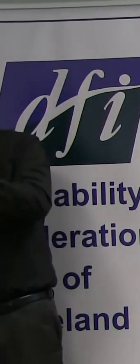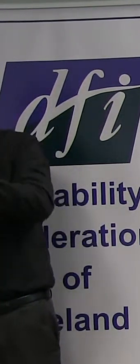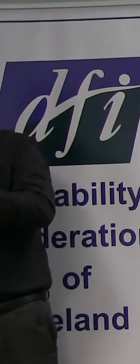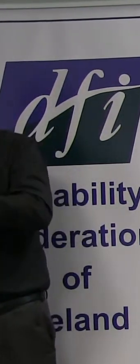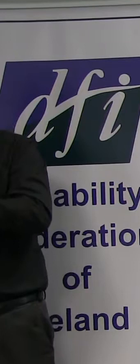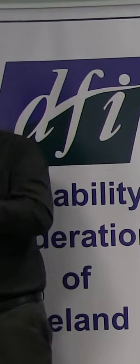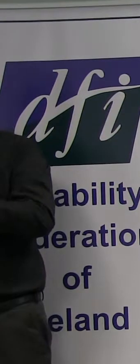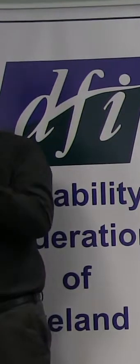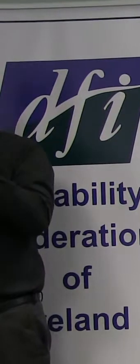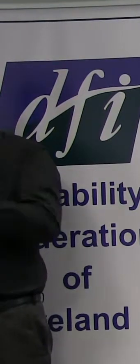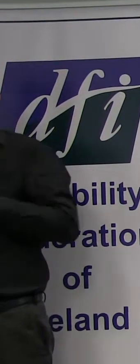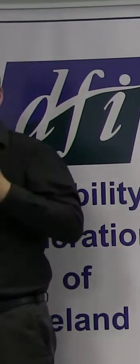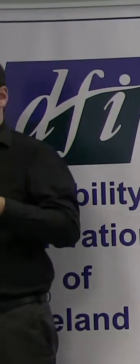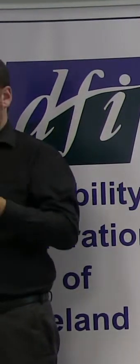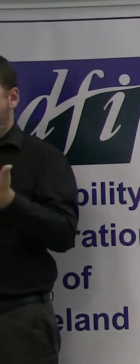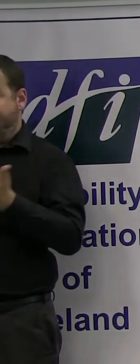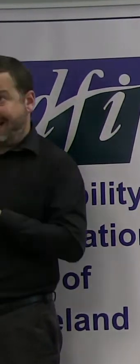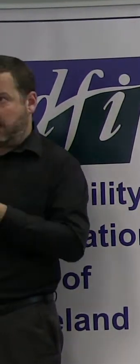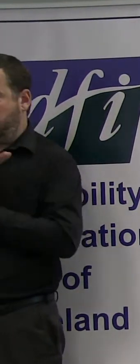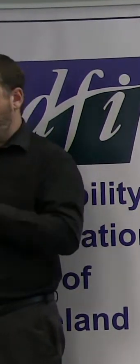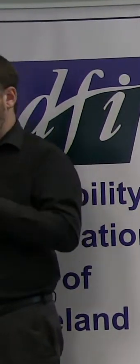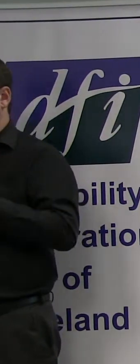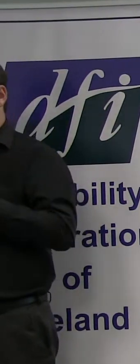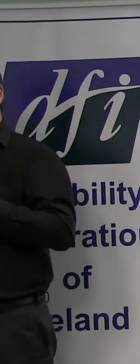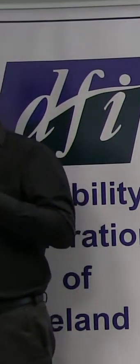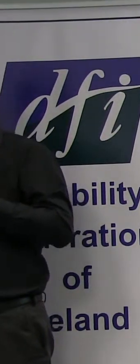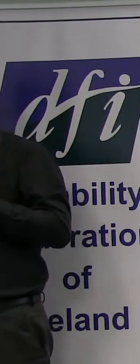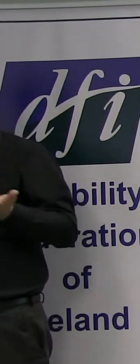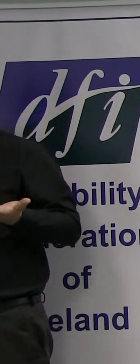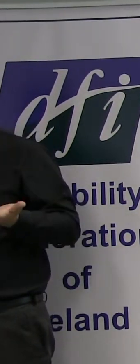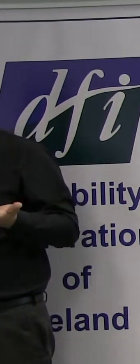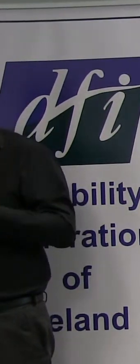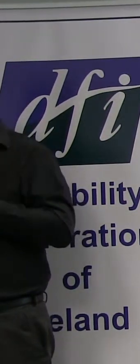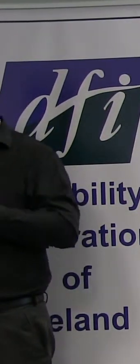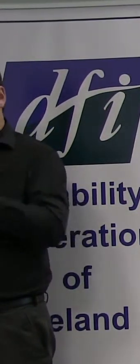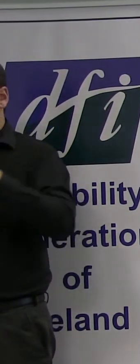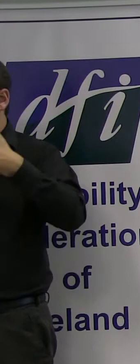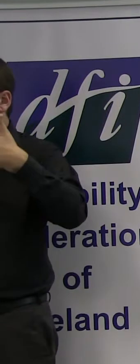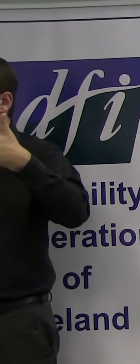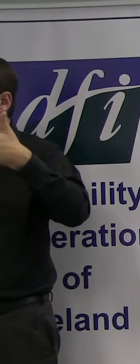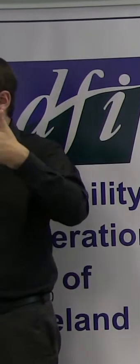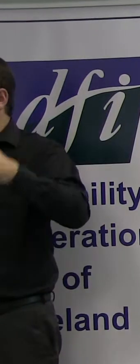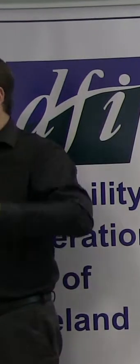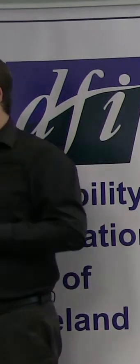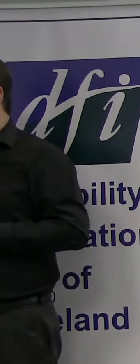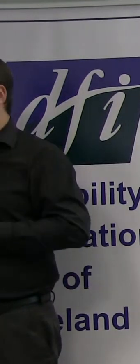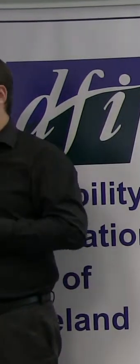pay rather than their gauge if we look at all those different things in the context of us and to be honest which and most people start no charges power